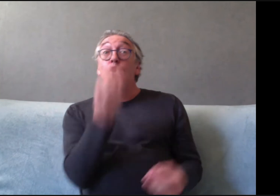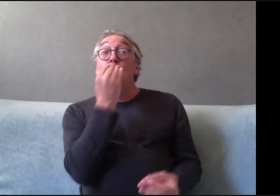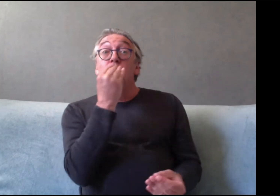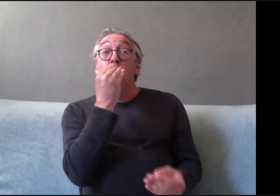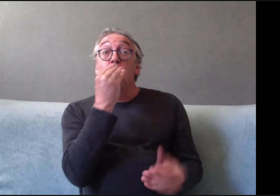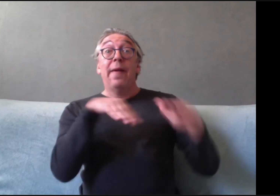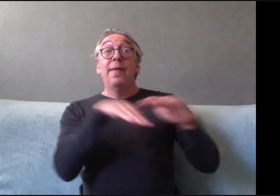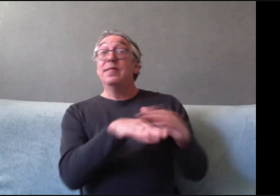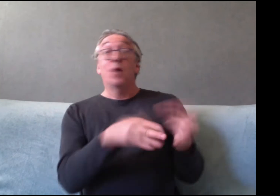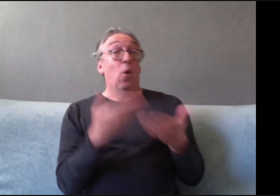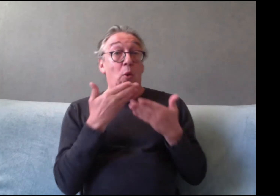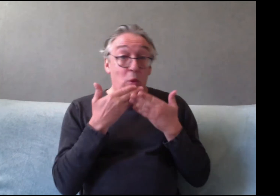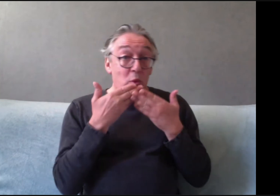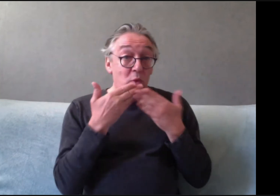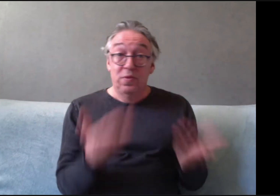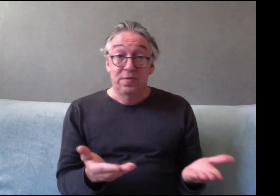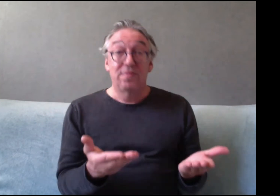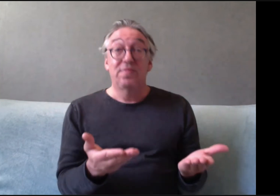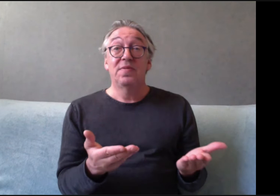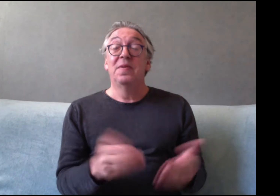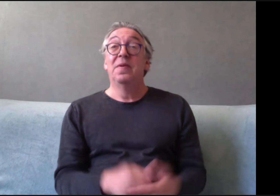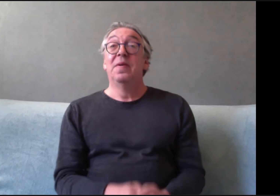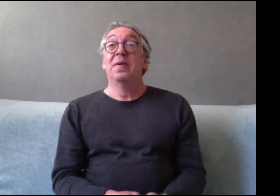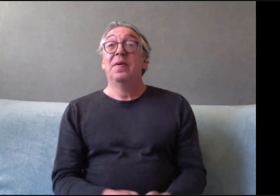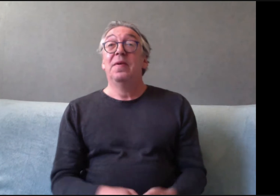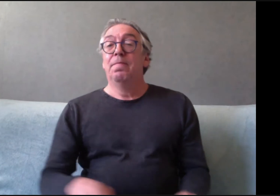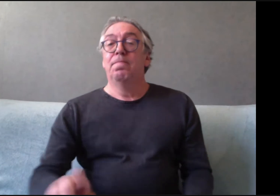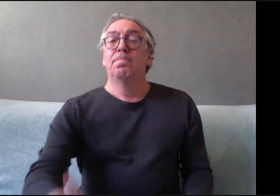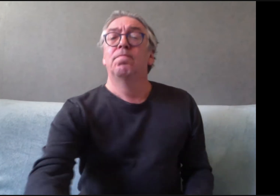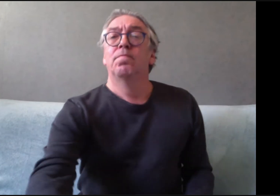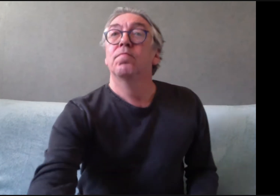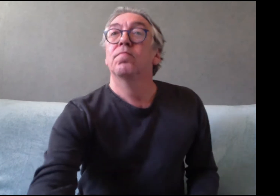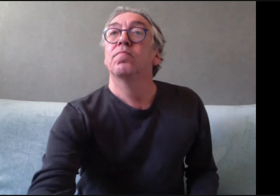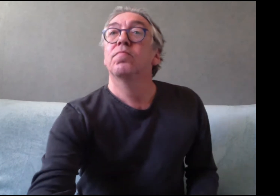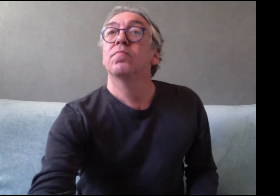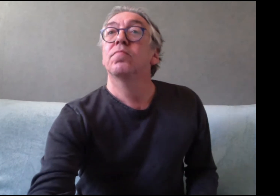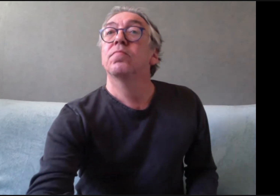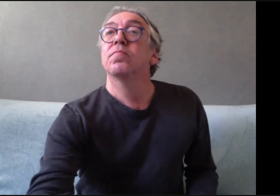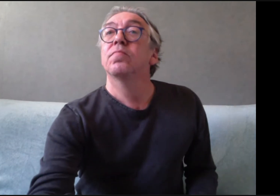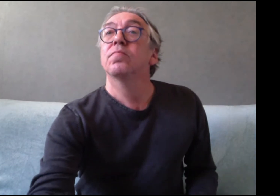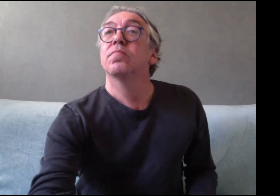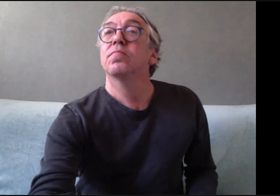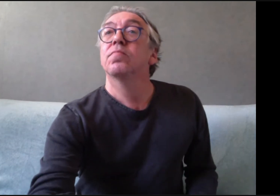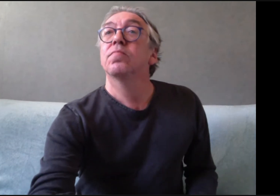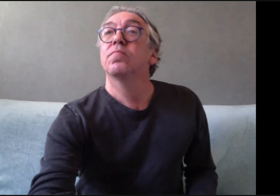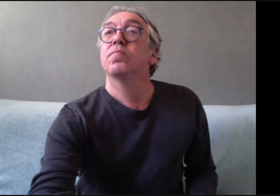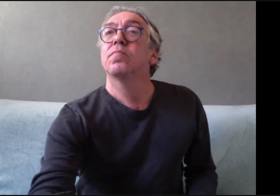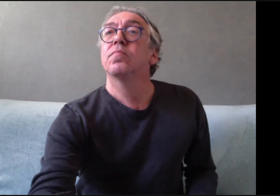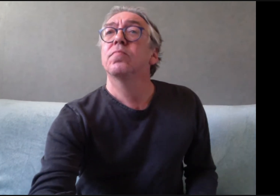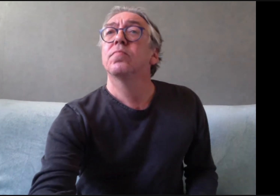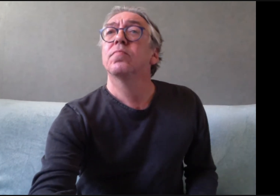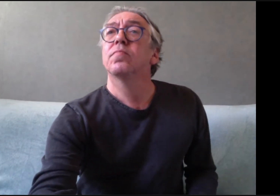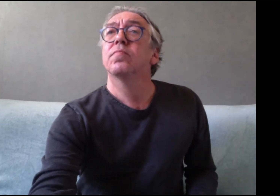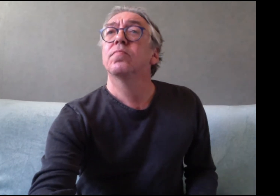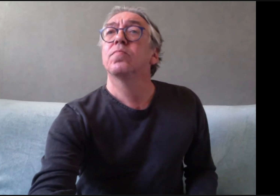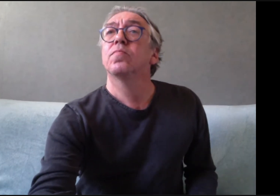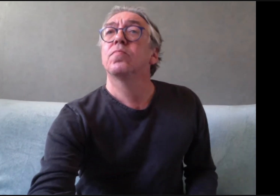As I was saying, a lot of the gaps are being filled by our members